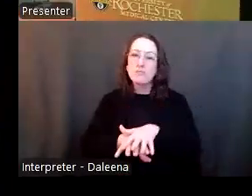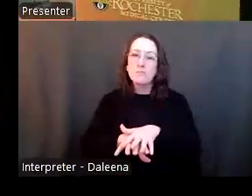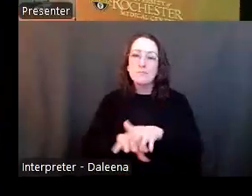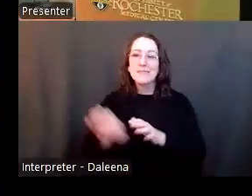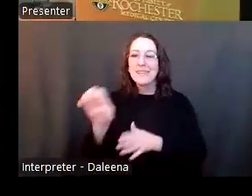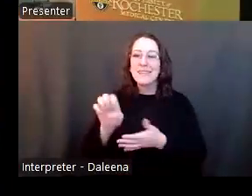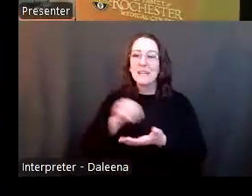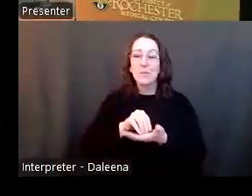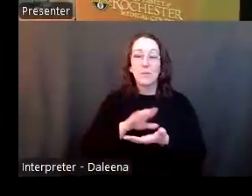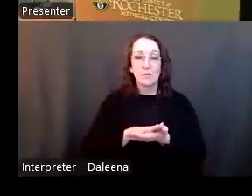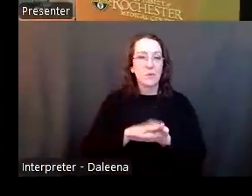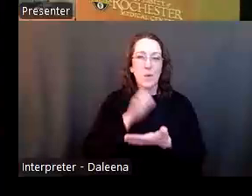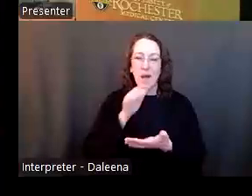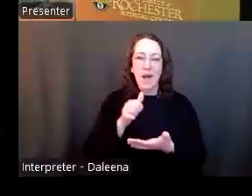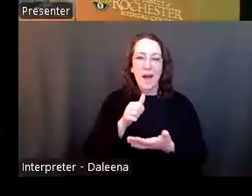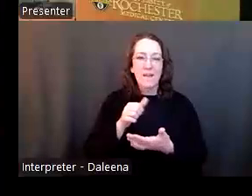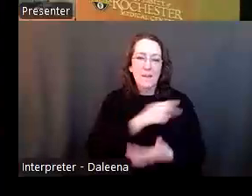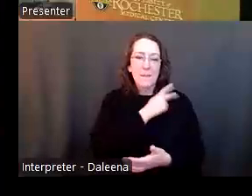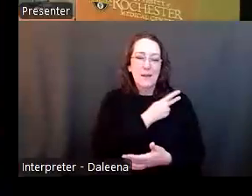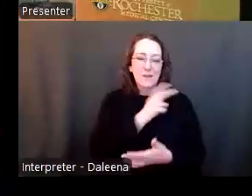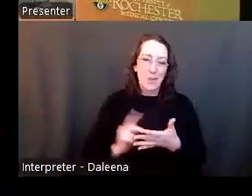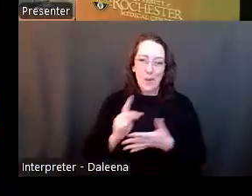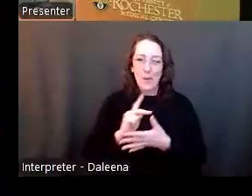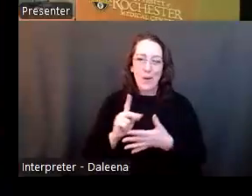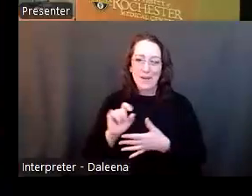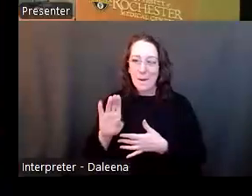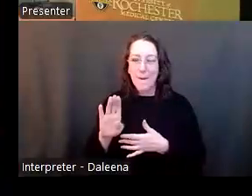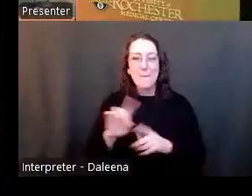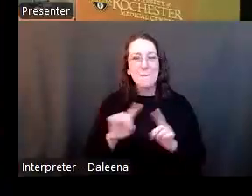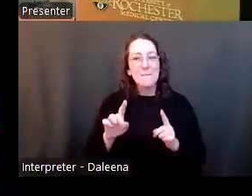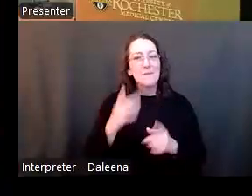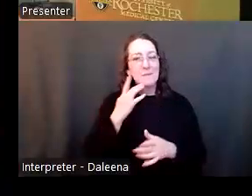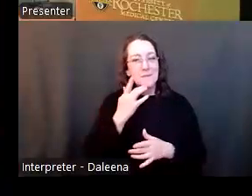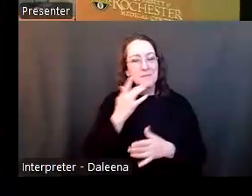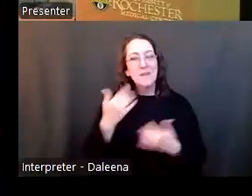quite have a patient priorities tab um but we are fortunate in that we were able to and put it into